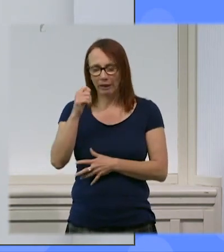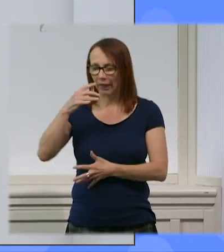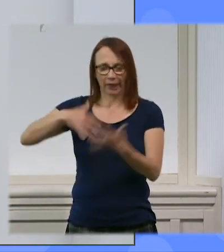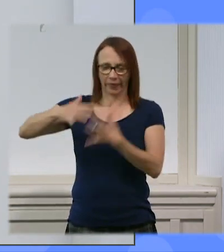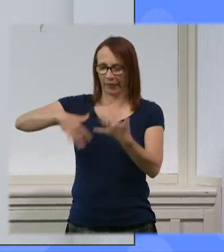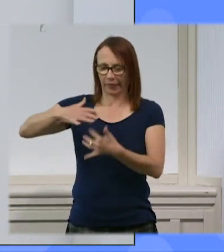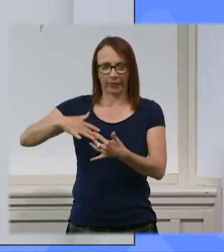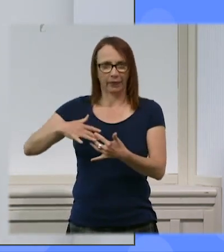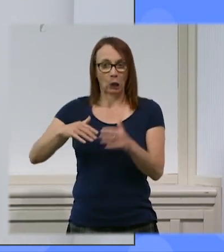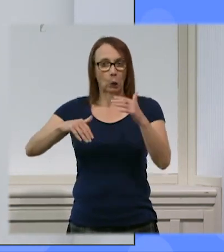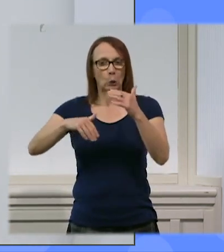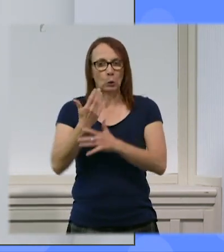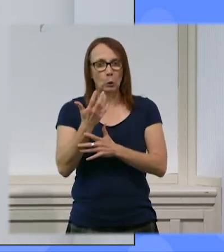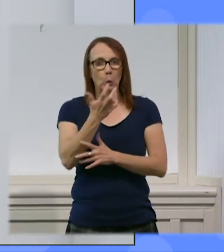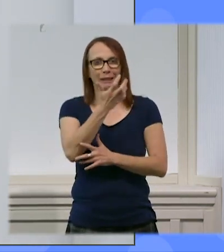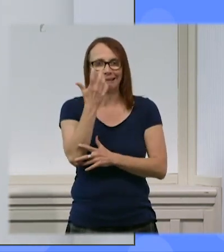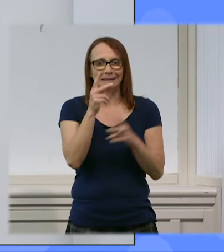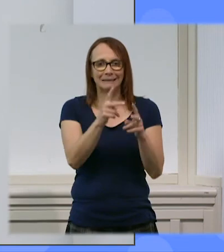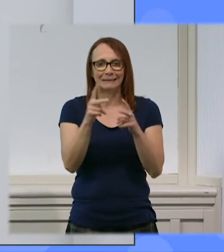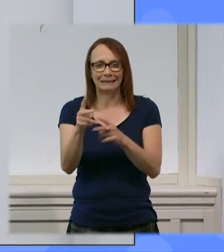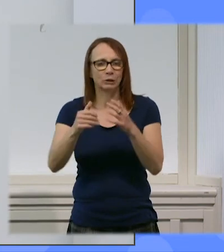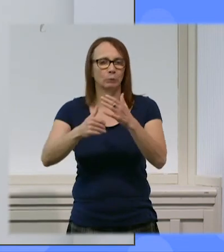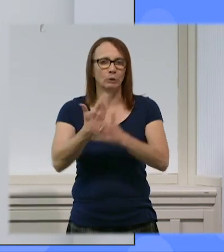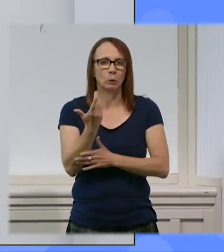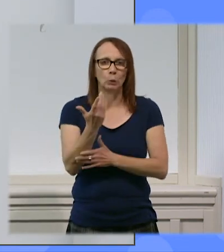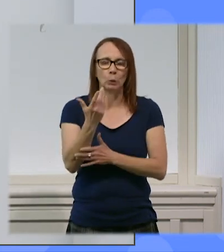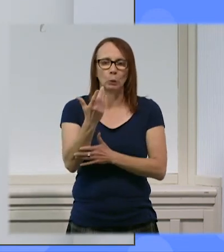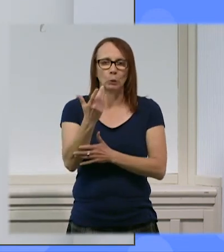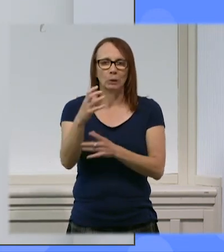in eight pumps if you're putting in city centres or town centres district heating